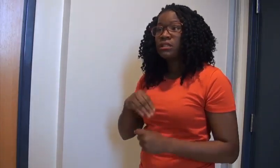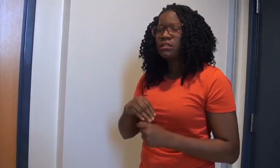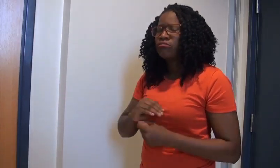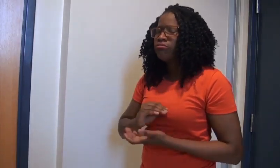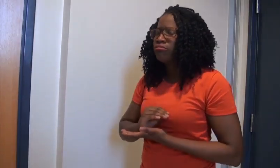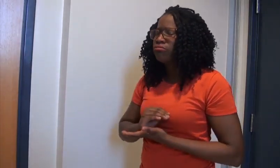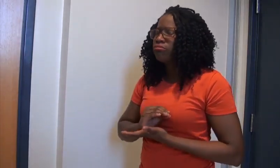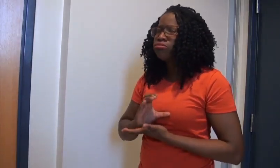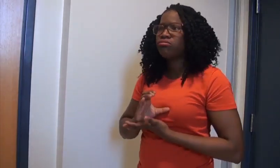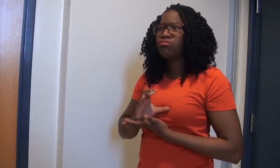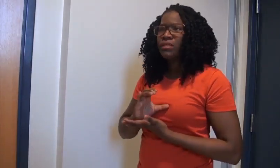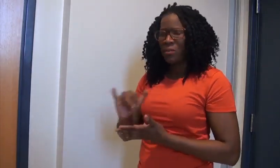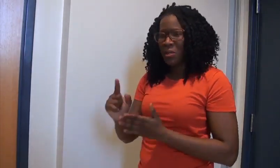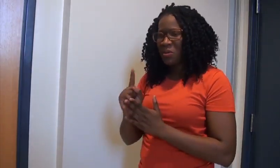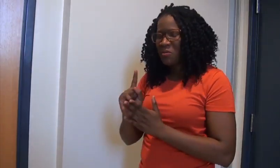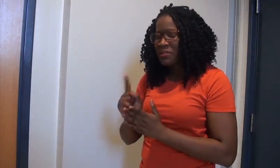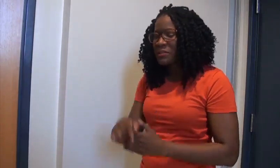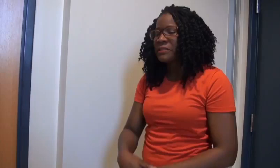That gave me an immediate bump of confidence.